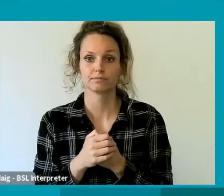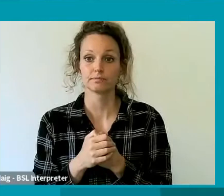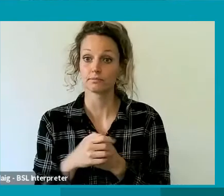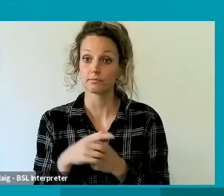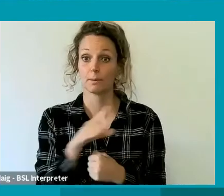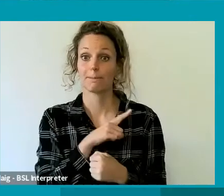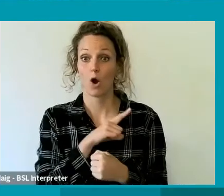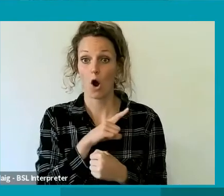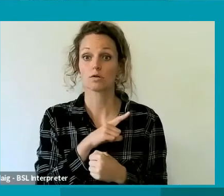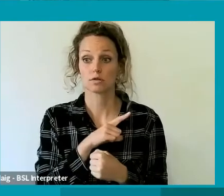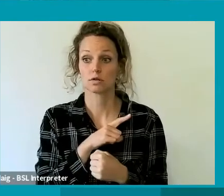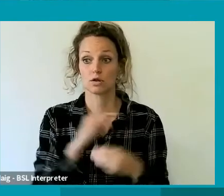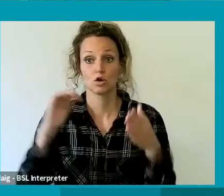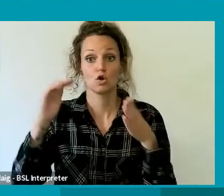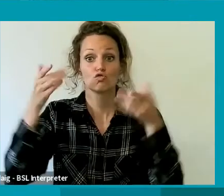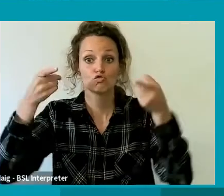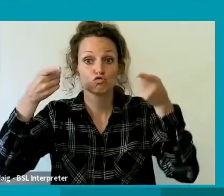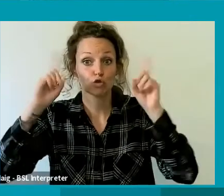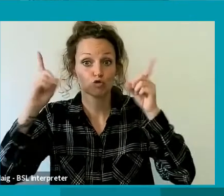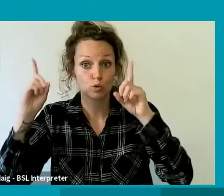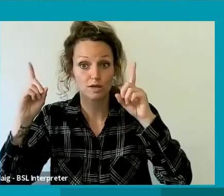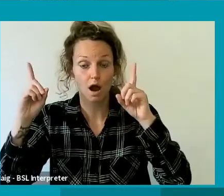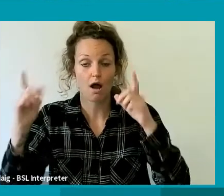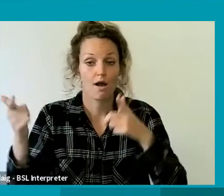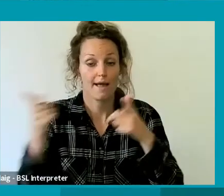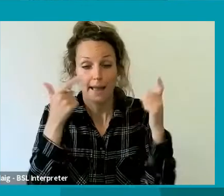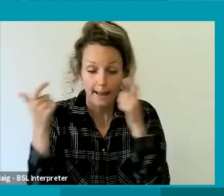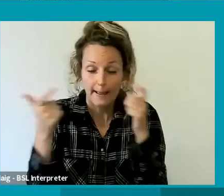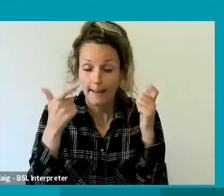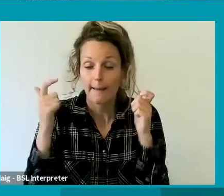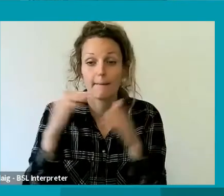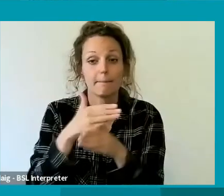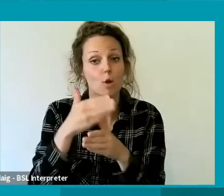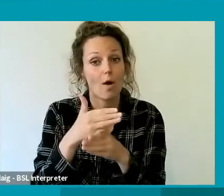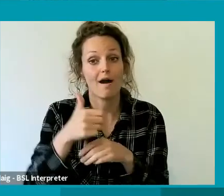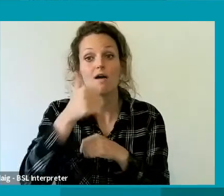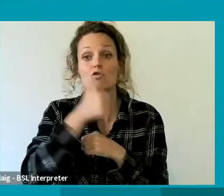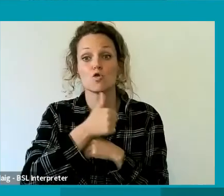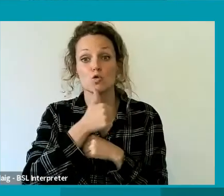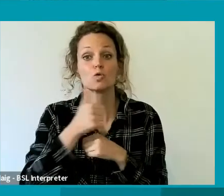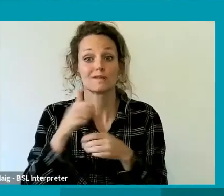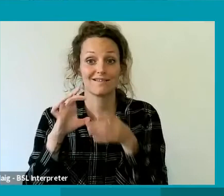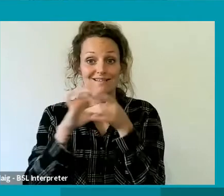LinkedIn as a massive job database. search engine they're in there searching for candidates.